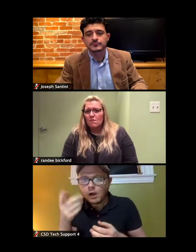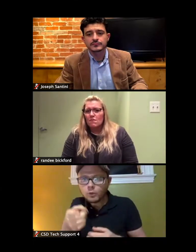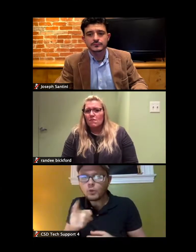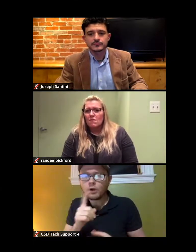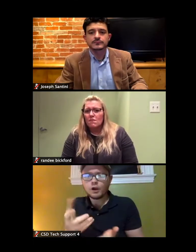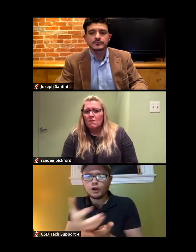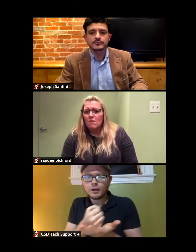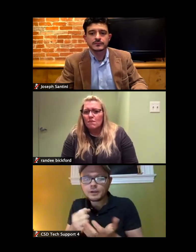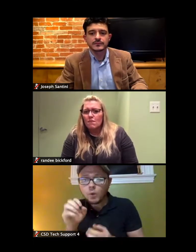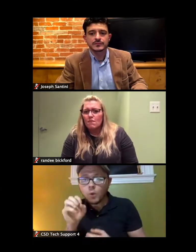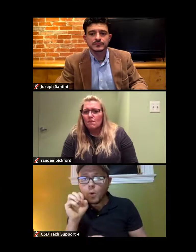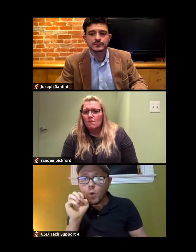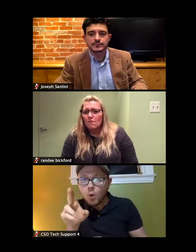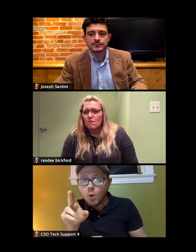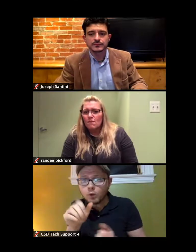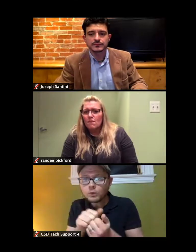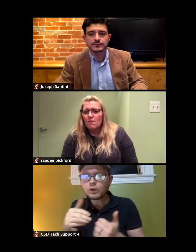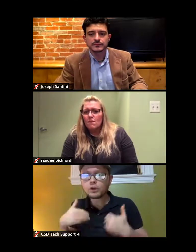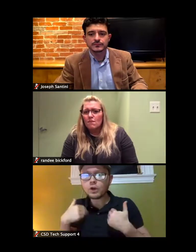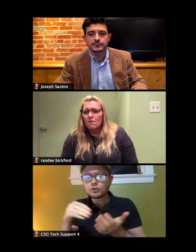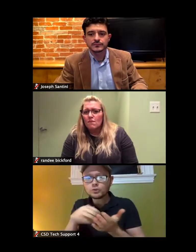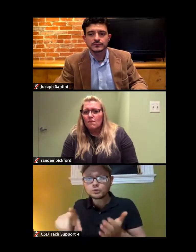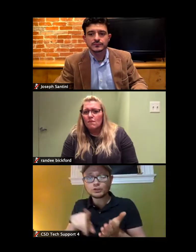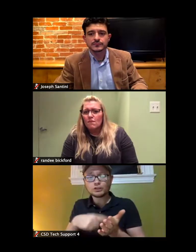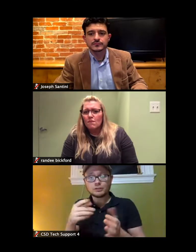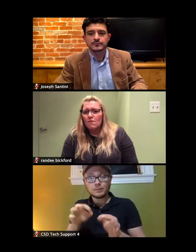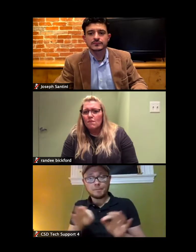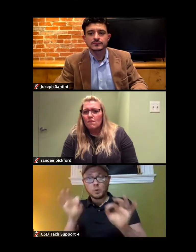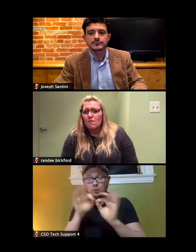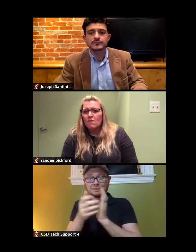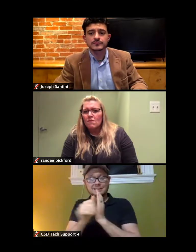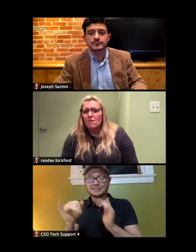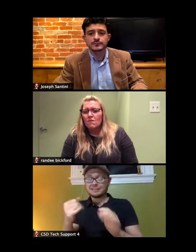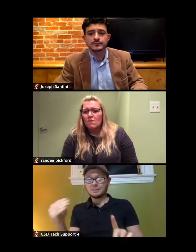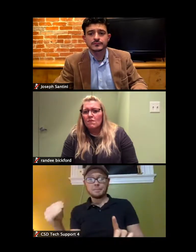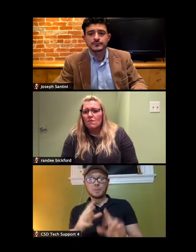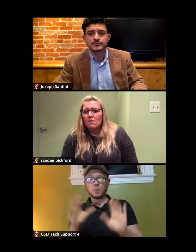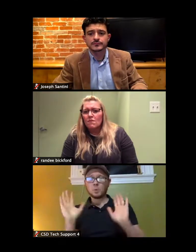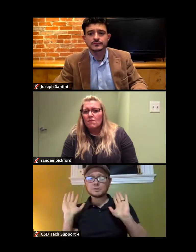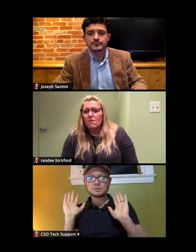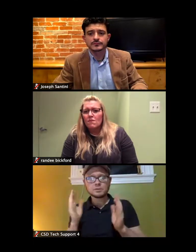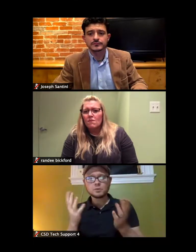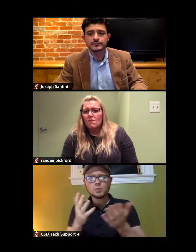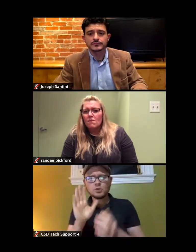because they're earning it or with young students is it sometimes important that...